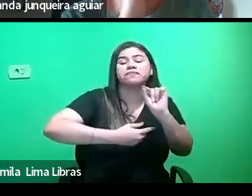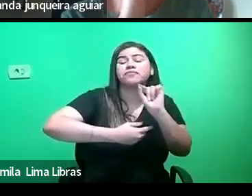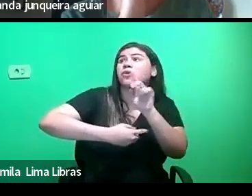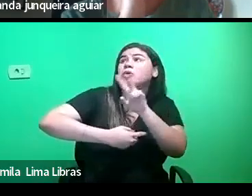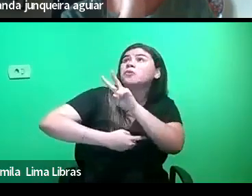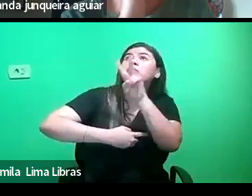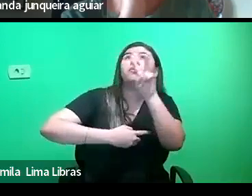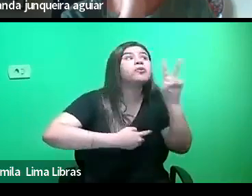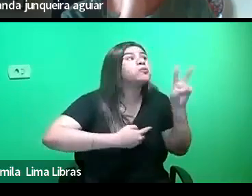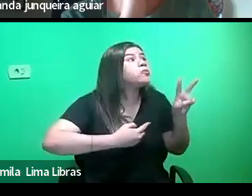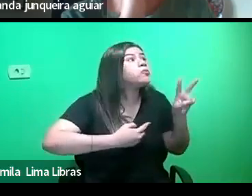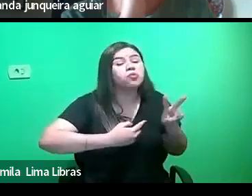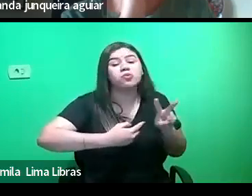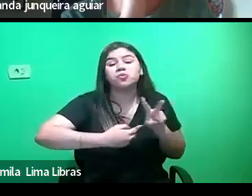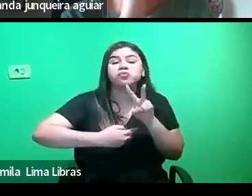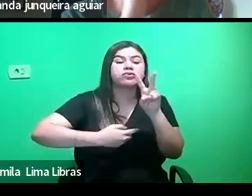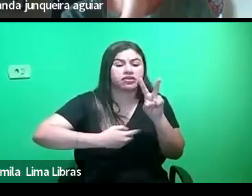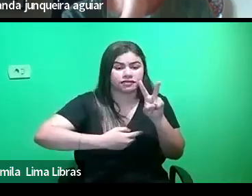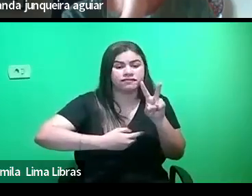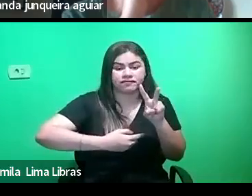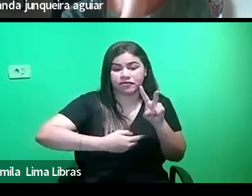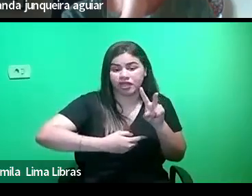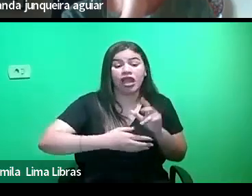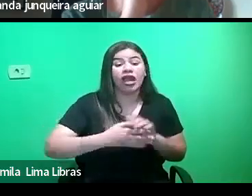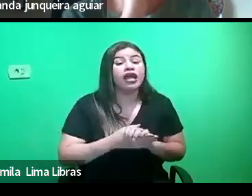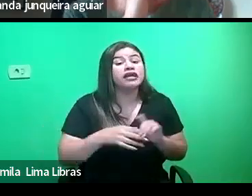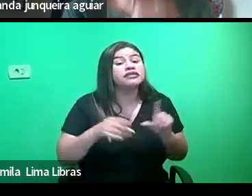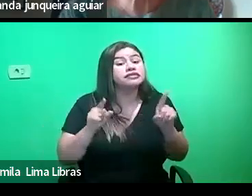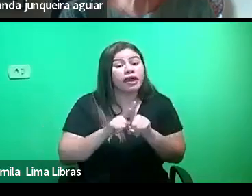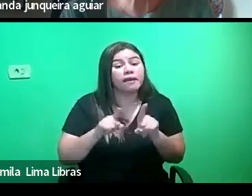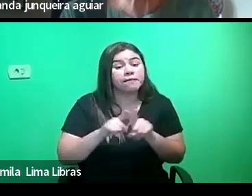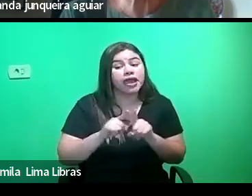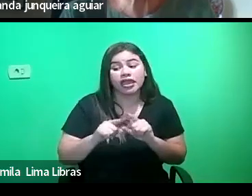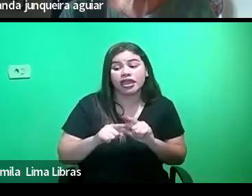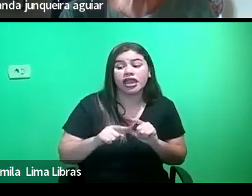yeah when you see